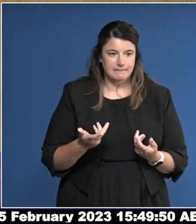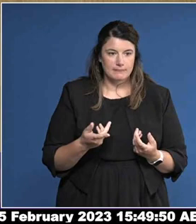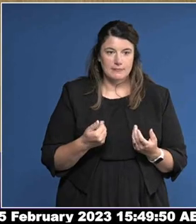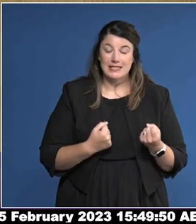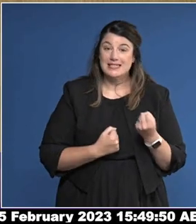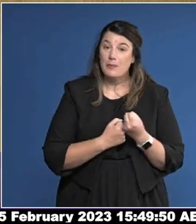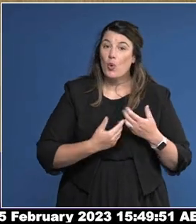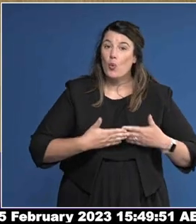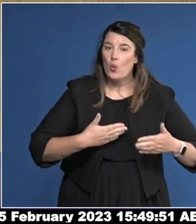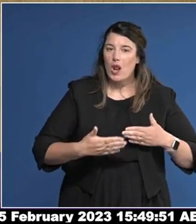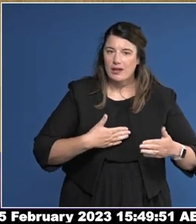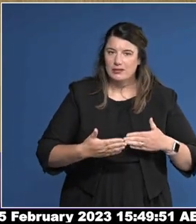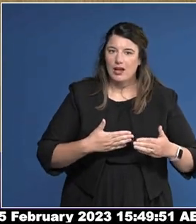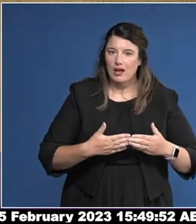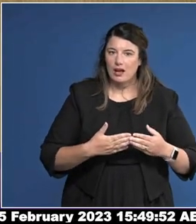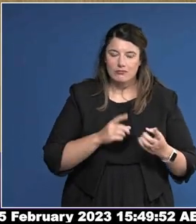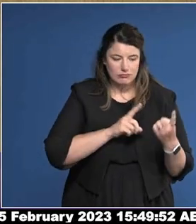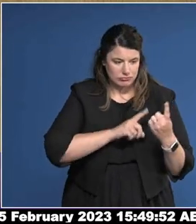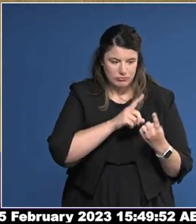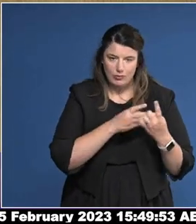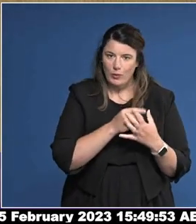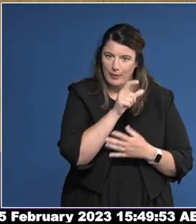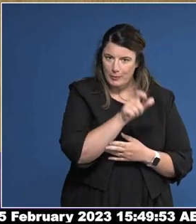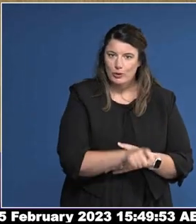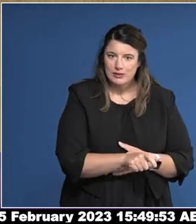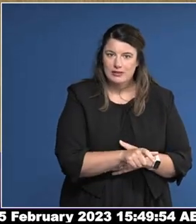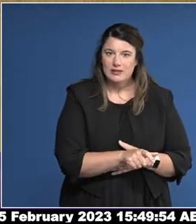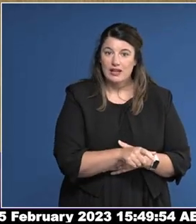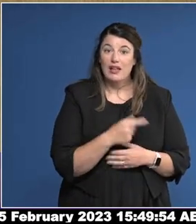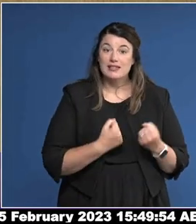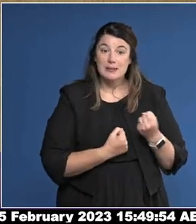service with an individual where, you know, that support coordinator was there to find